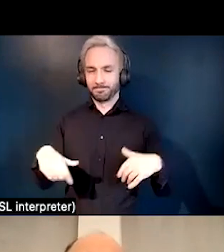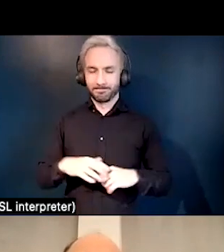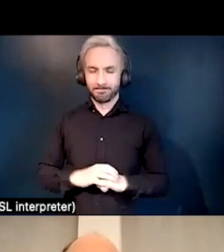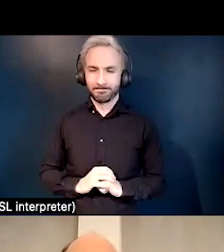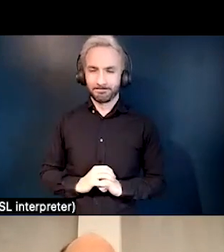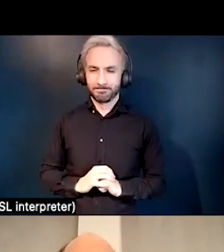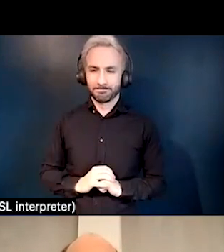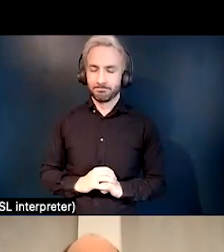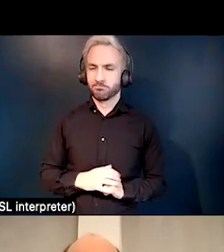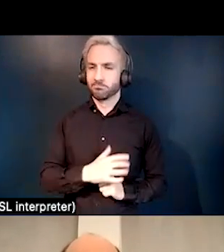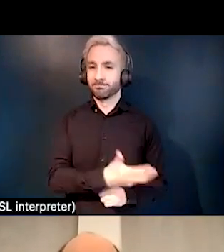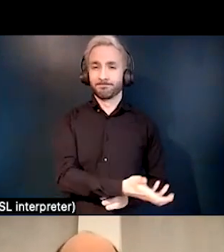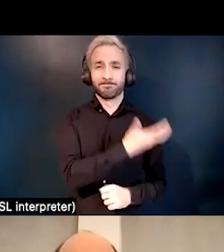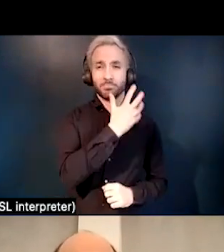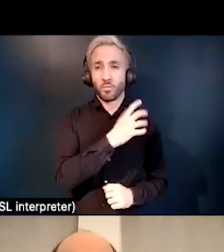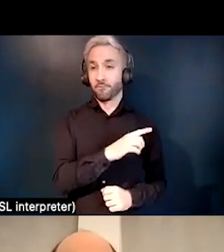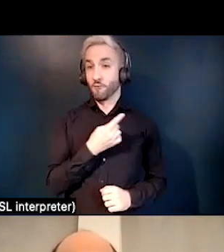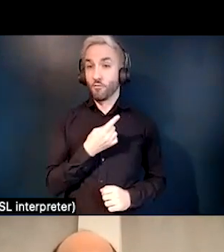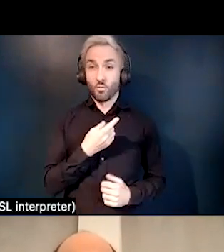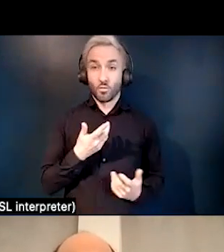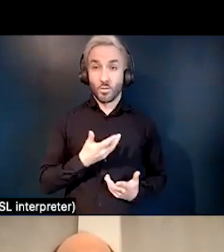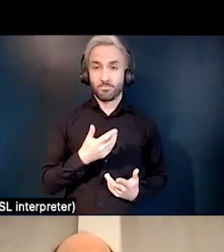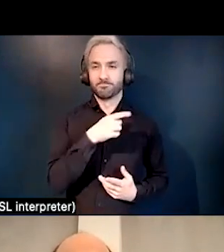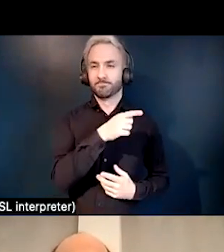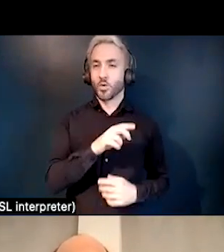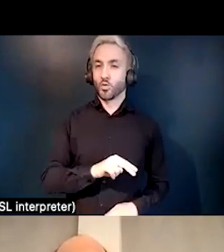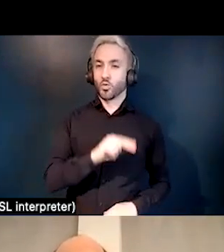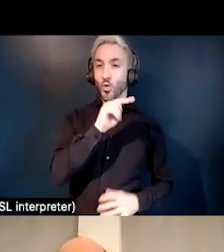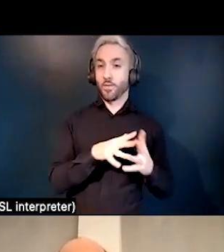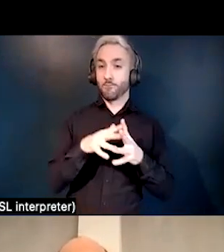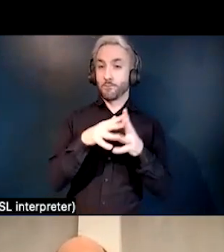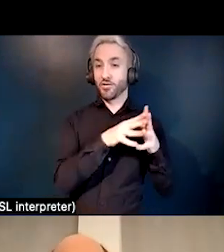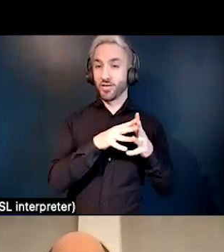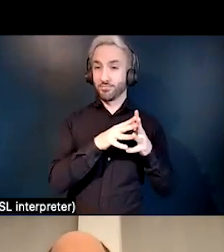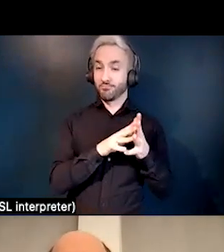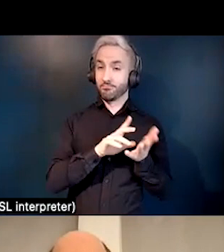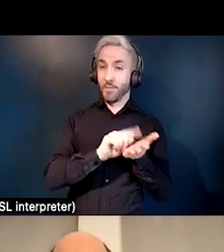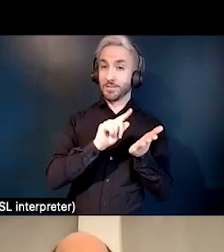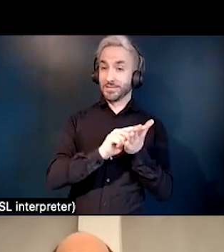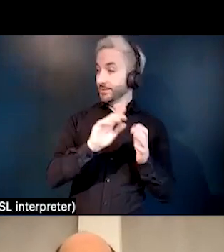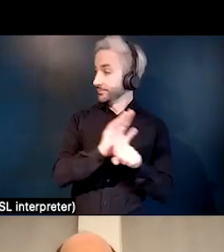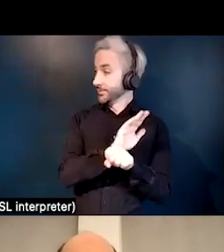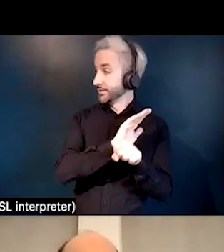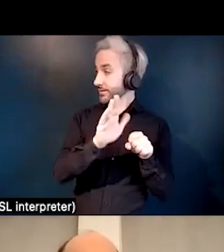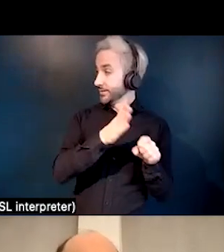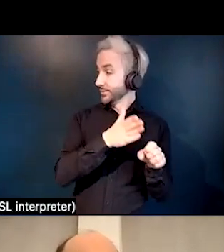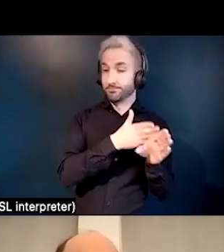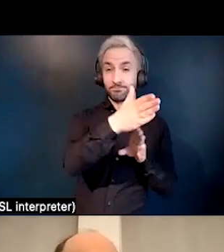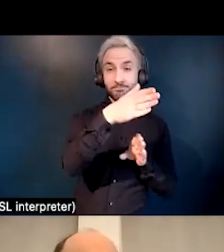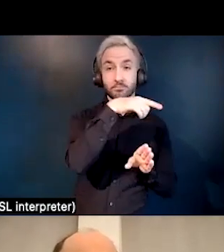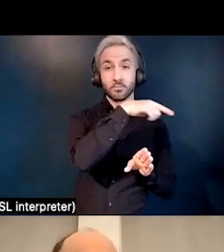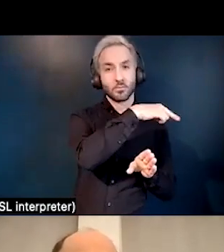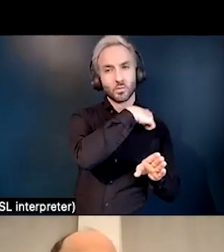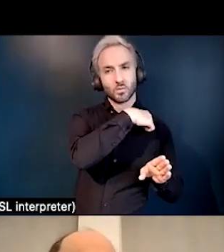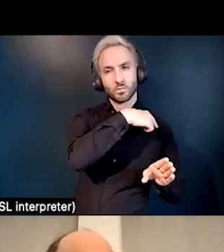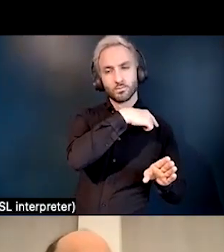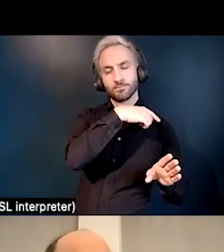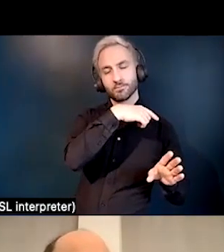was the North American publishing business. And we do look largely at the U.S., and there are